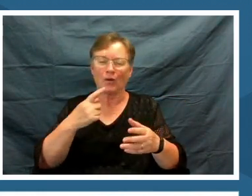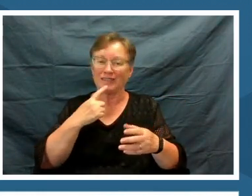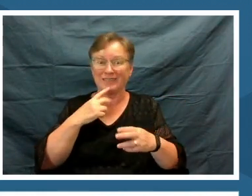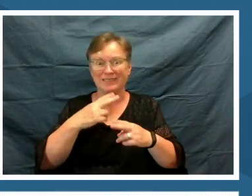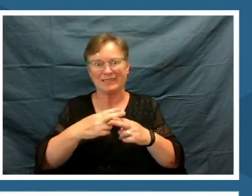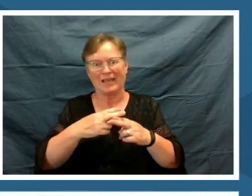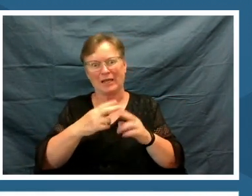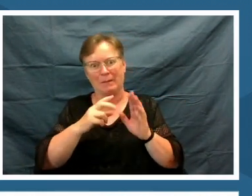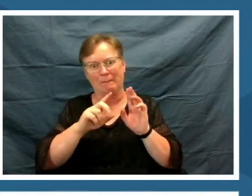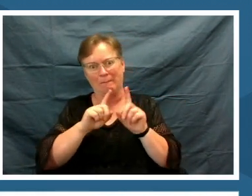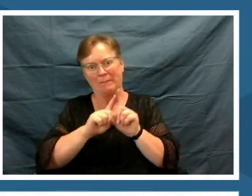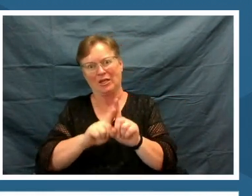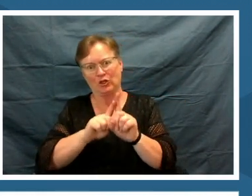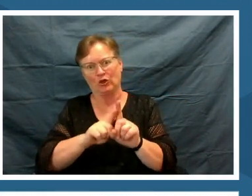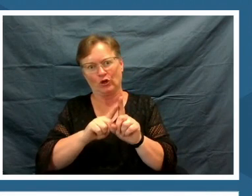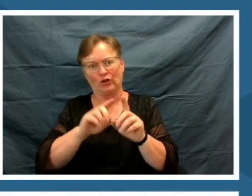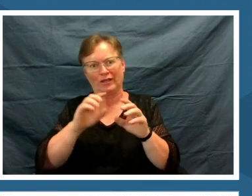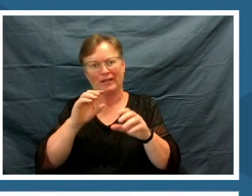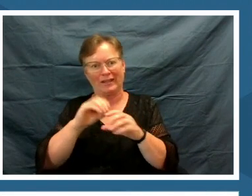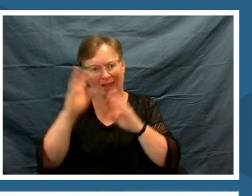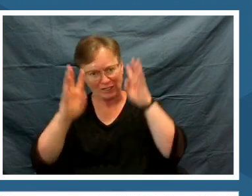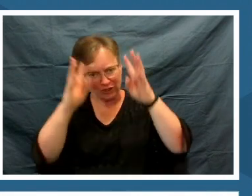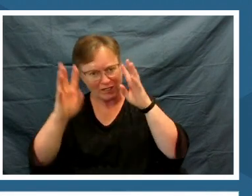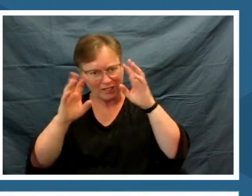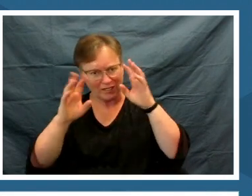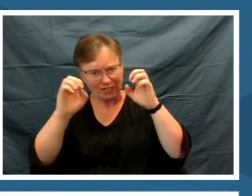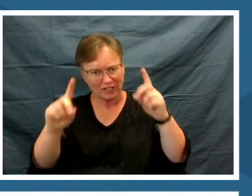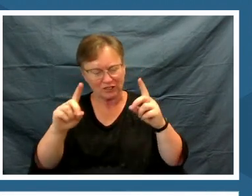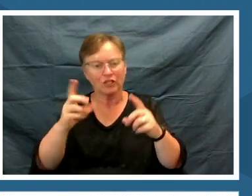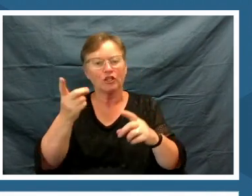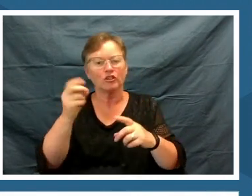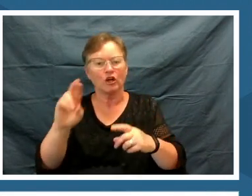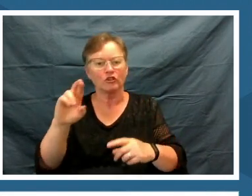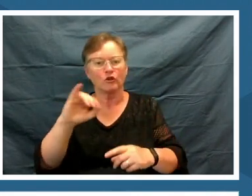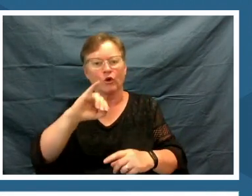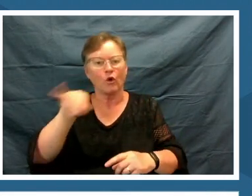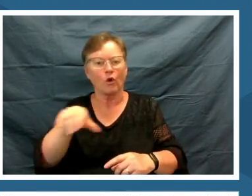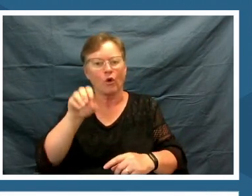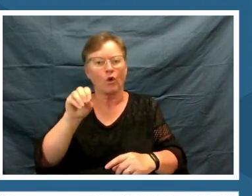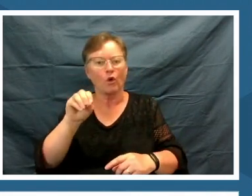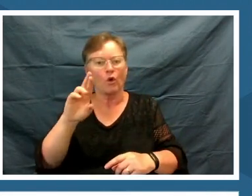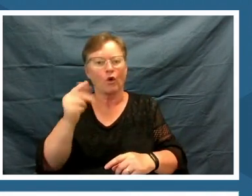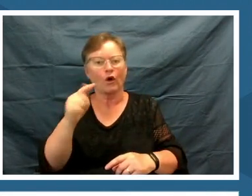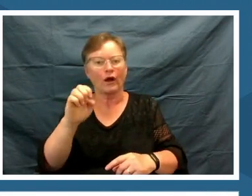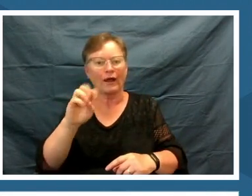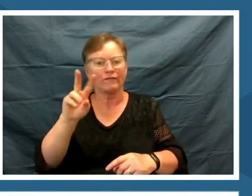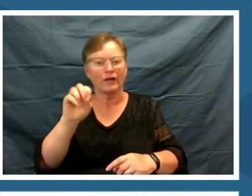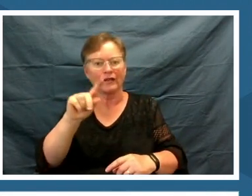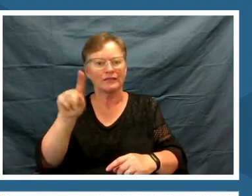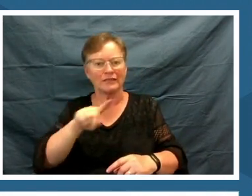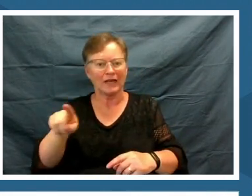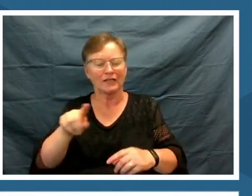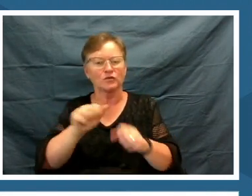education dr jorge valdez with the